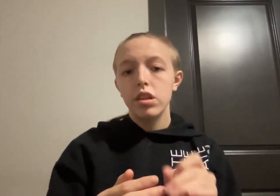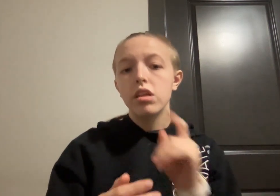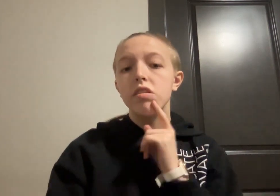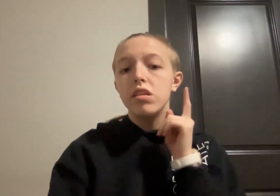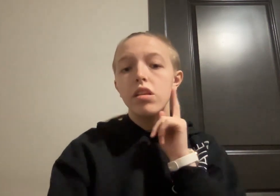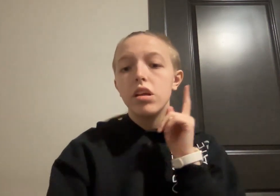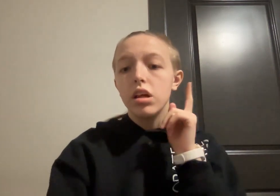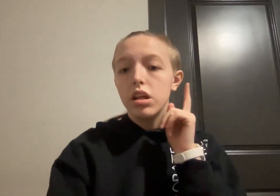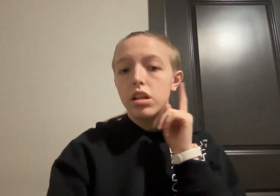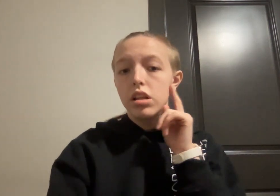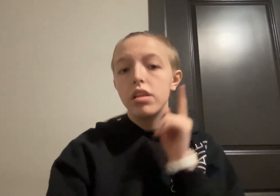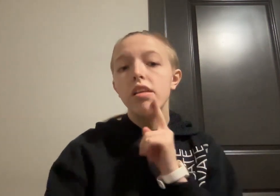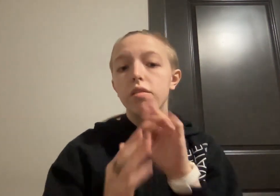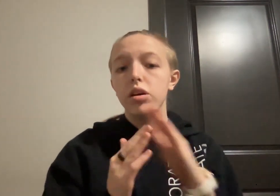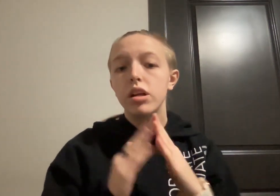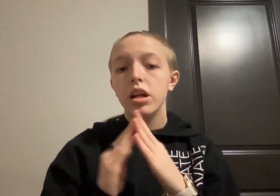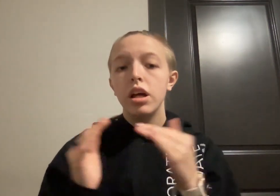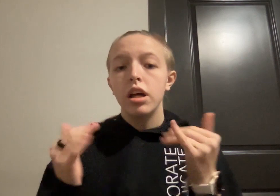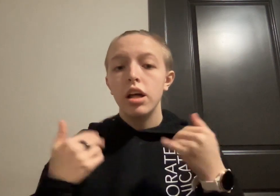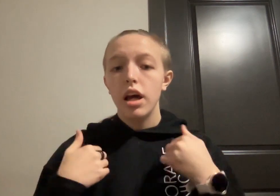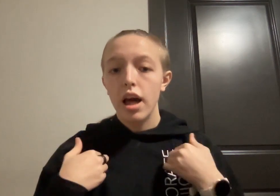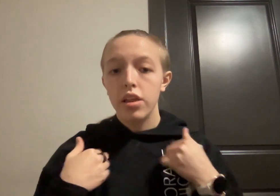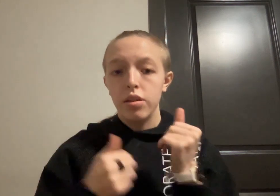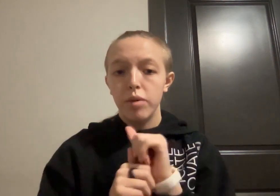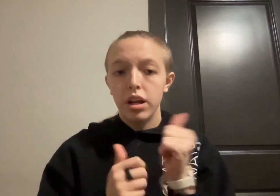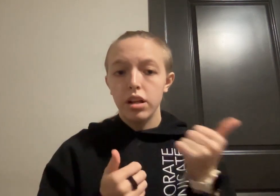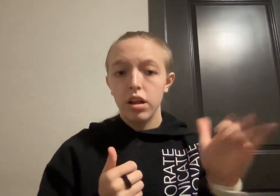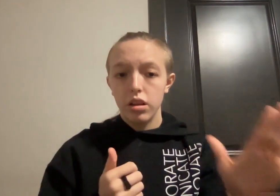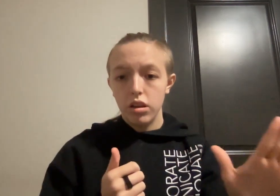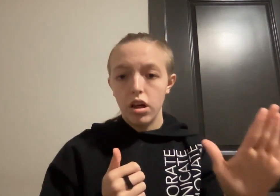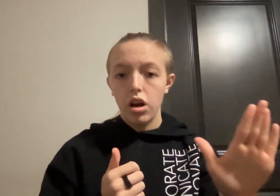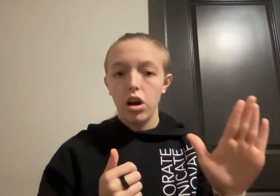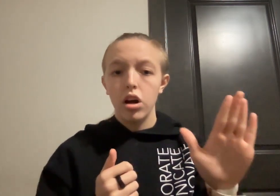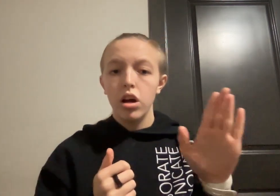community as made their their person